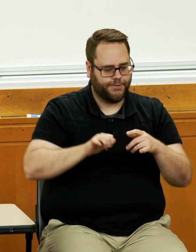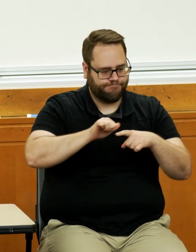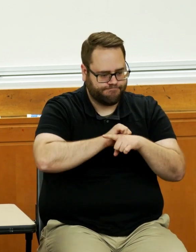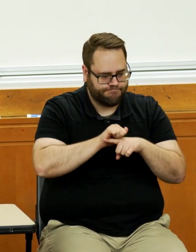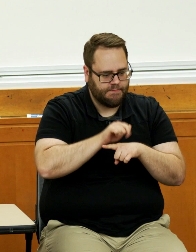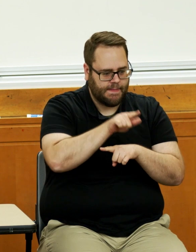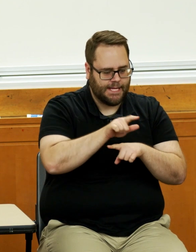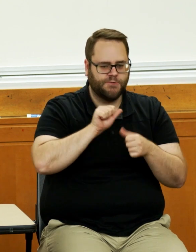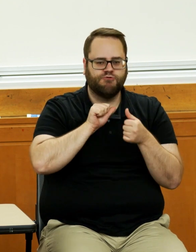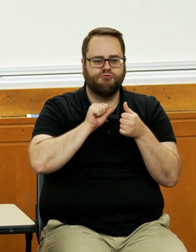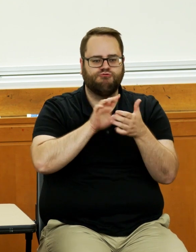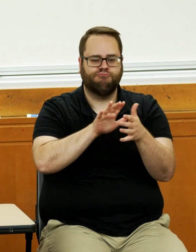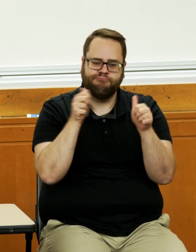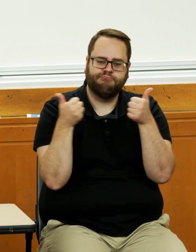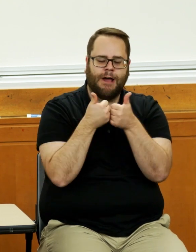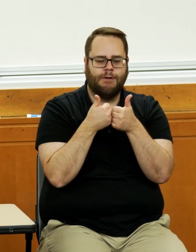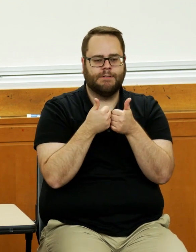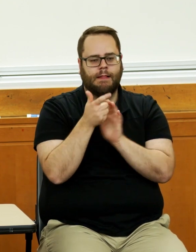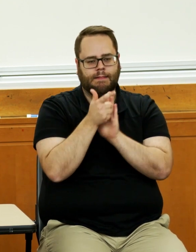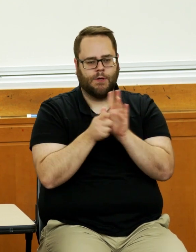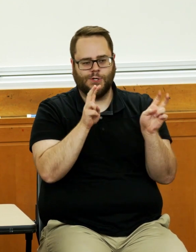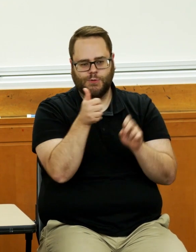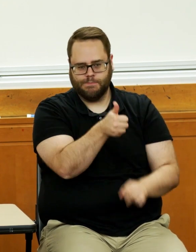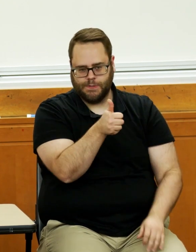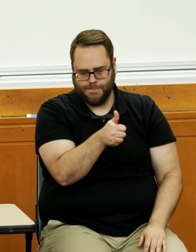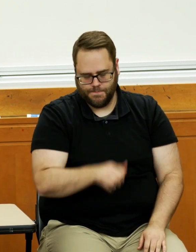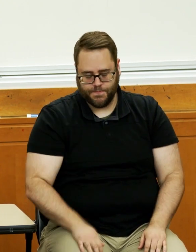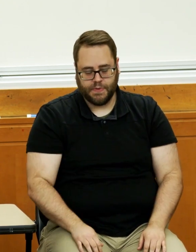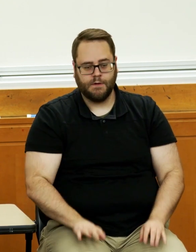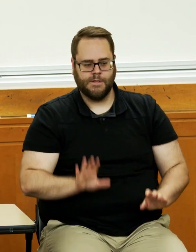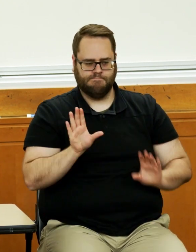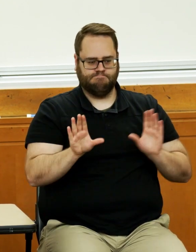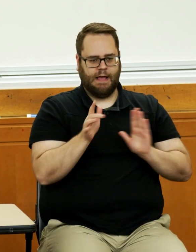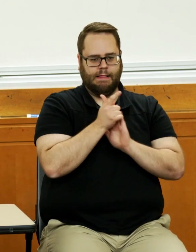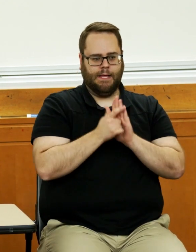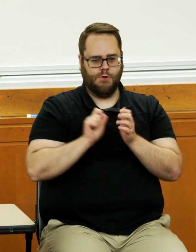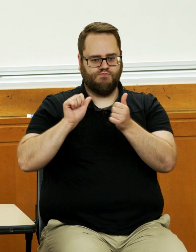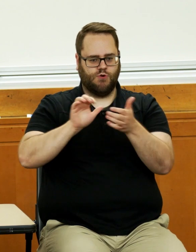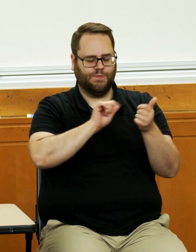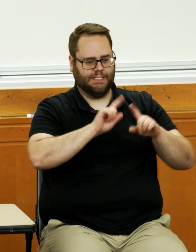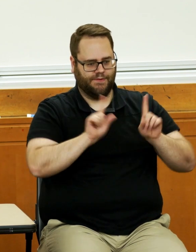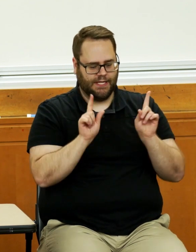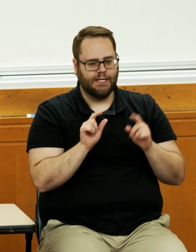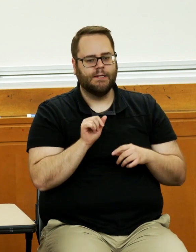issues themselves. In addition to different legal approaches, institutionally, SNCC viewed LDF as a